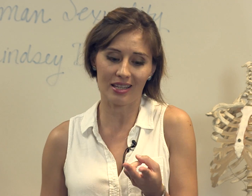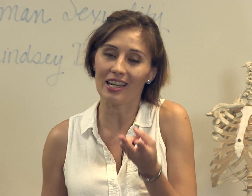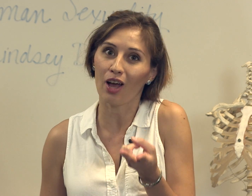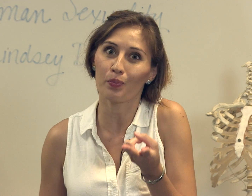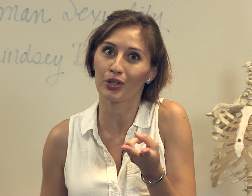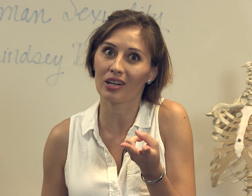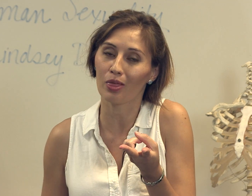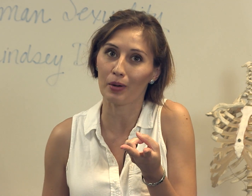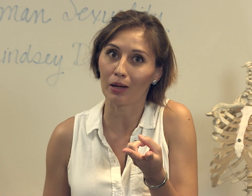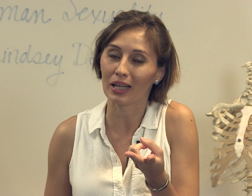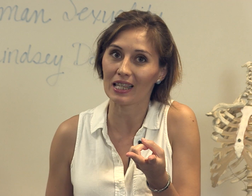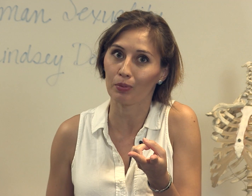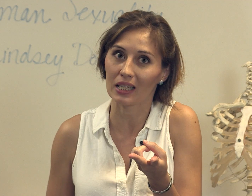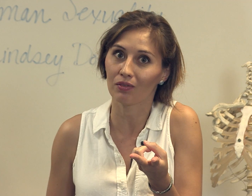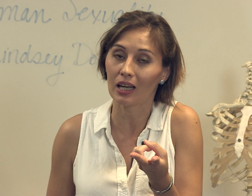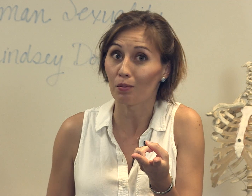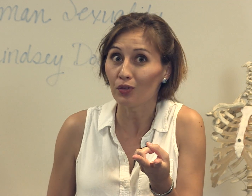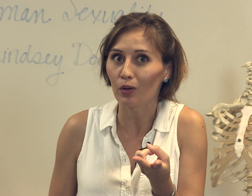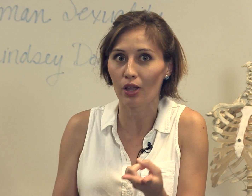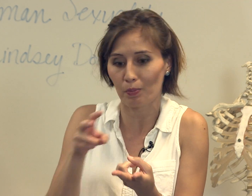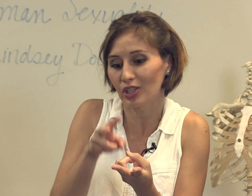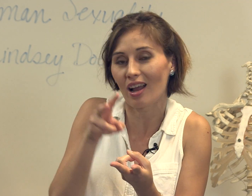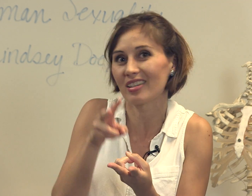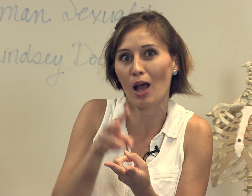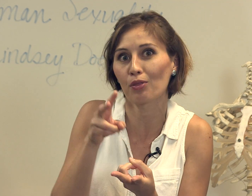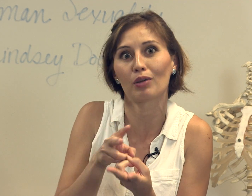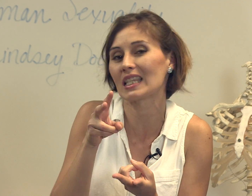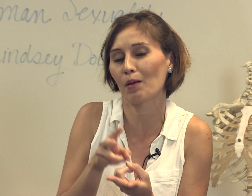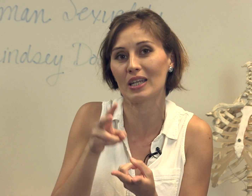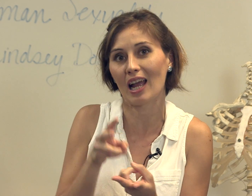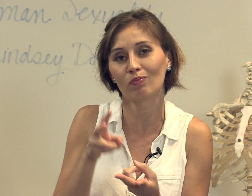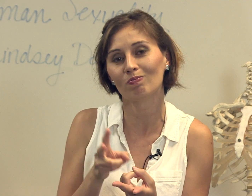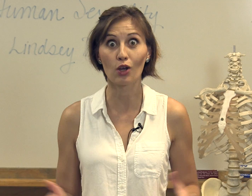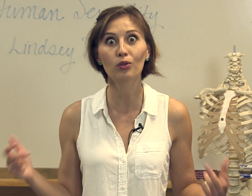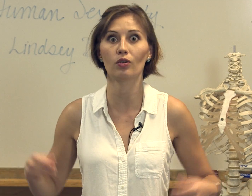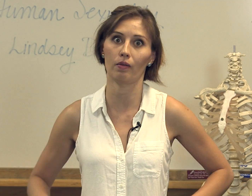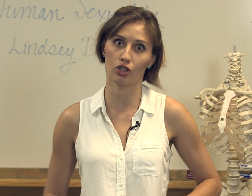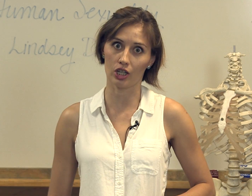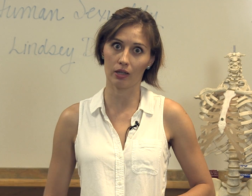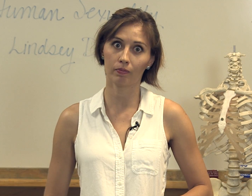see how the the person on bottom lies there passively, not moving while the person on top thrusts up and down? I told you I was judging.